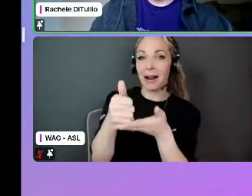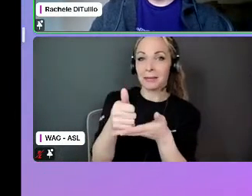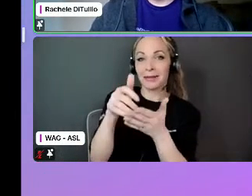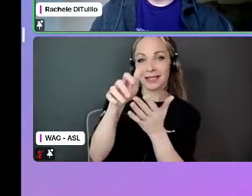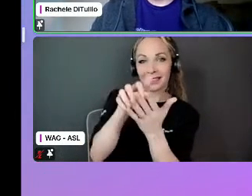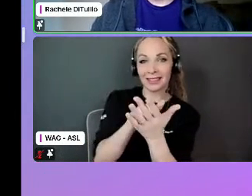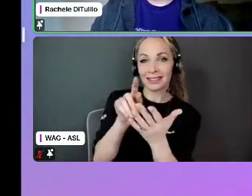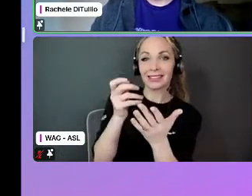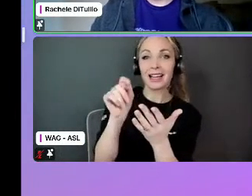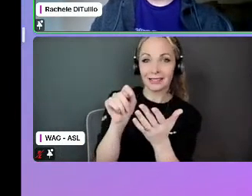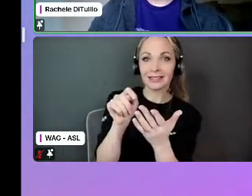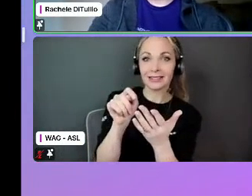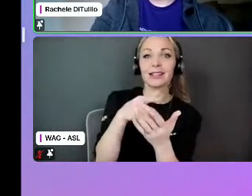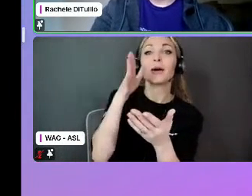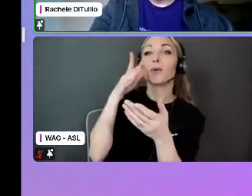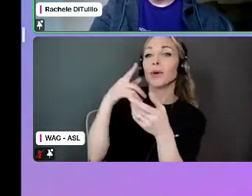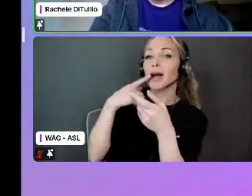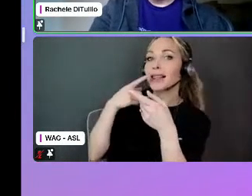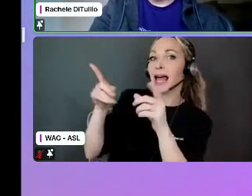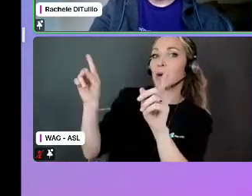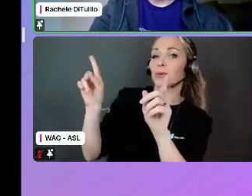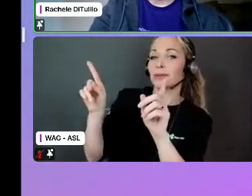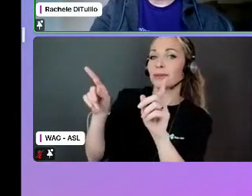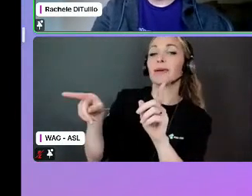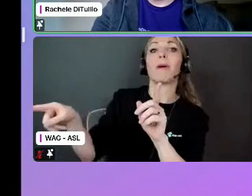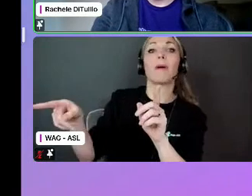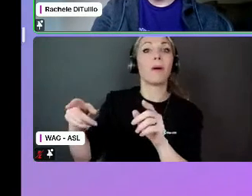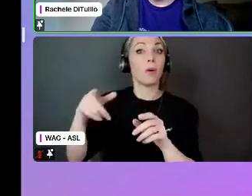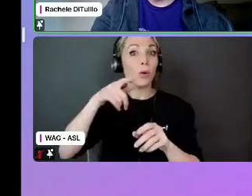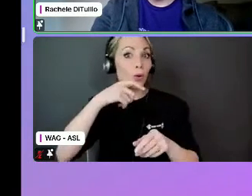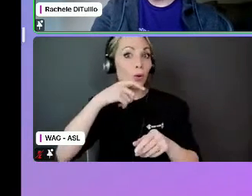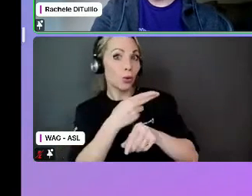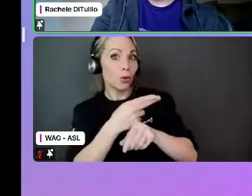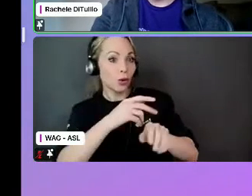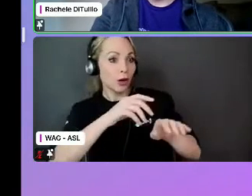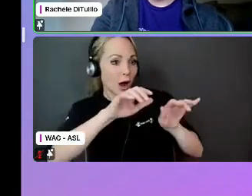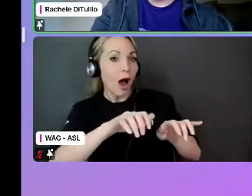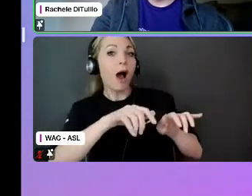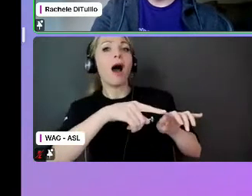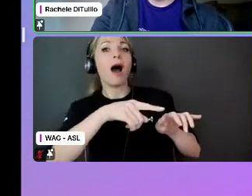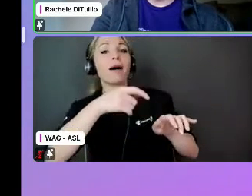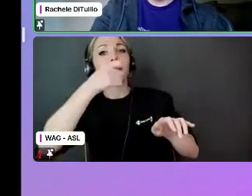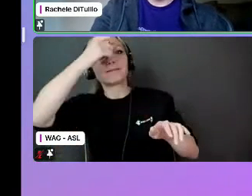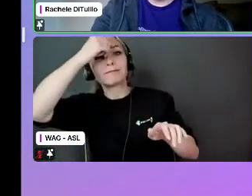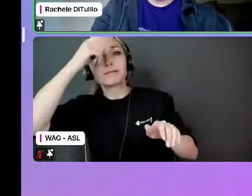value of the fields, and then it will announce this aria described by help text so